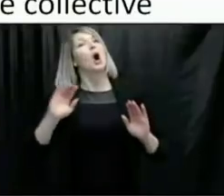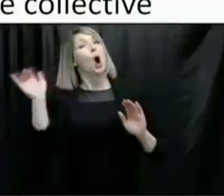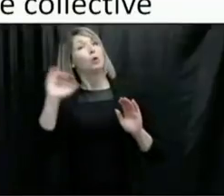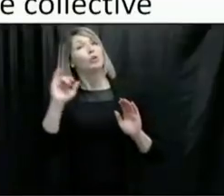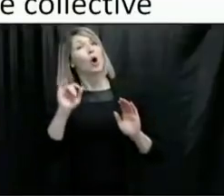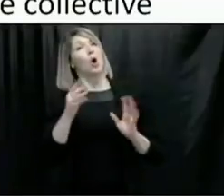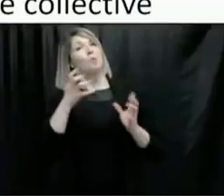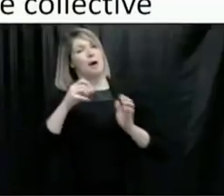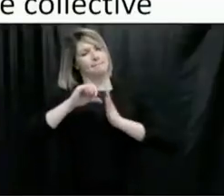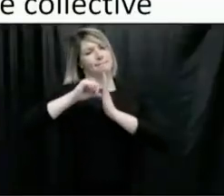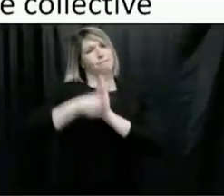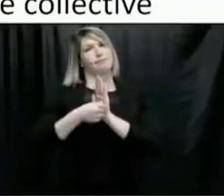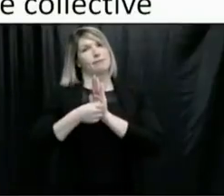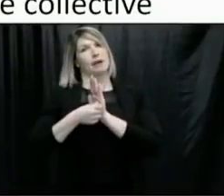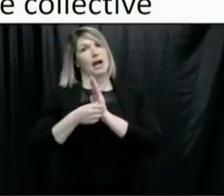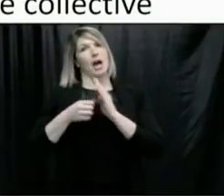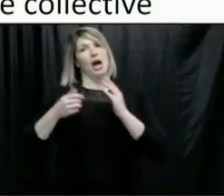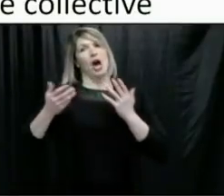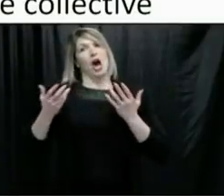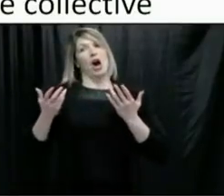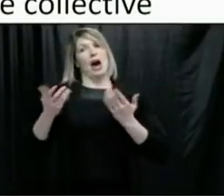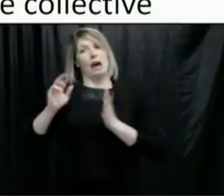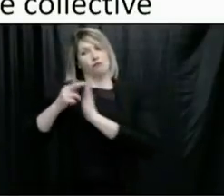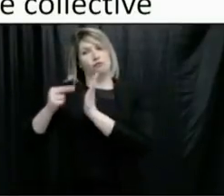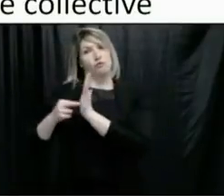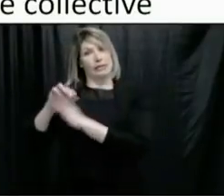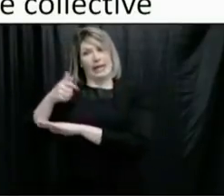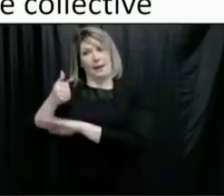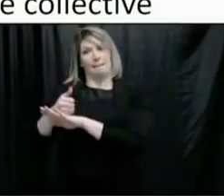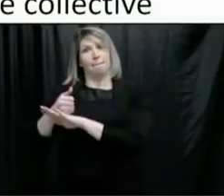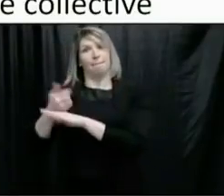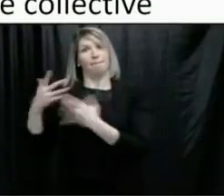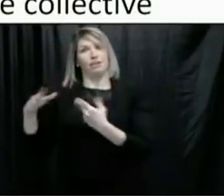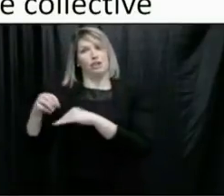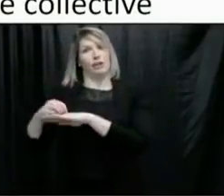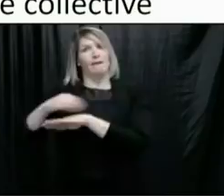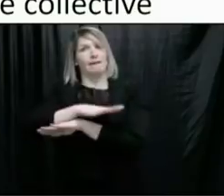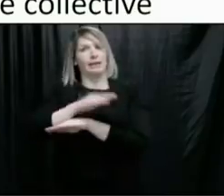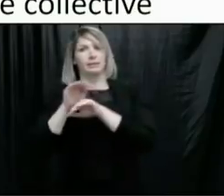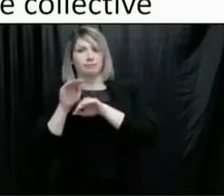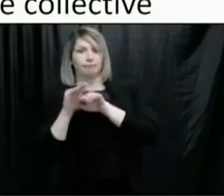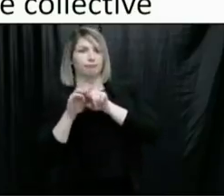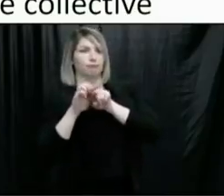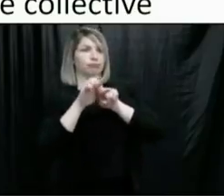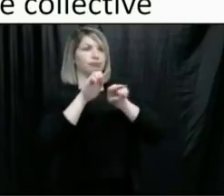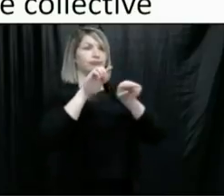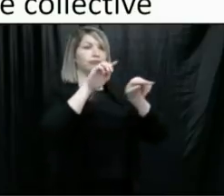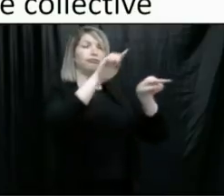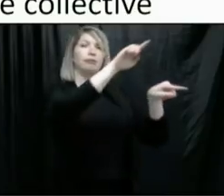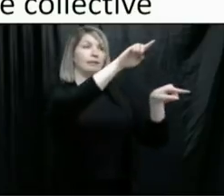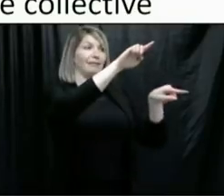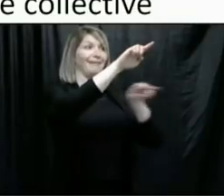CLEARLY HELPED IN TERMS OF A SIGNIFICANT IMPACT IN FLATTENING THE CURVE. SO WE NEED TO CONTINUE THIS BUT